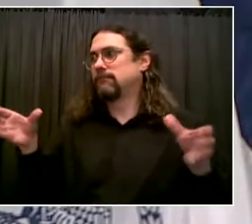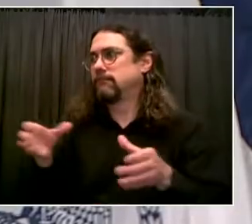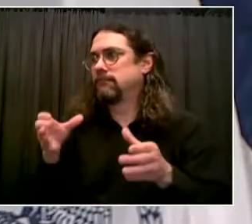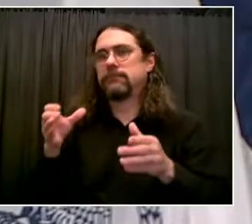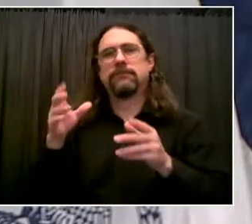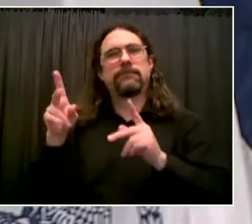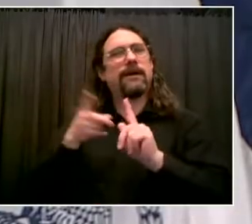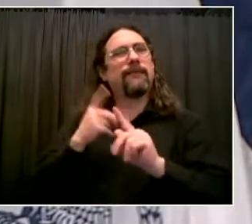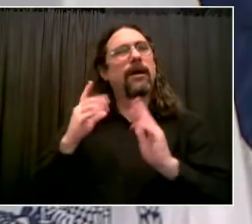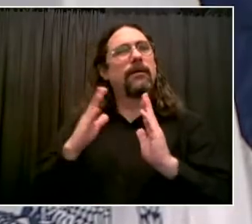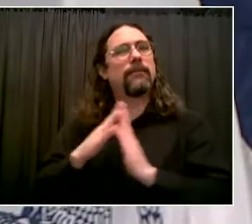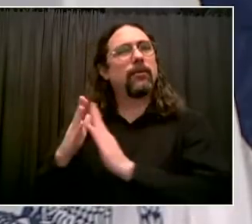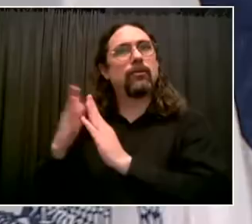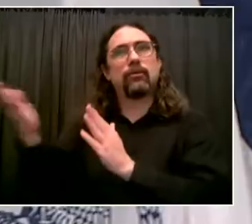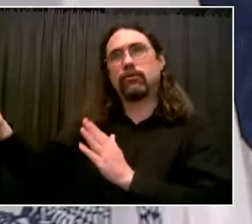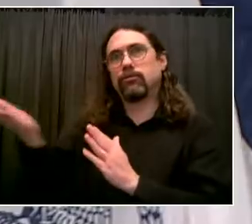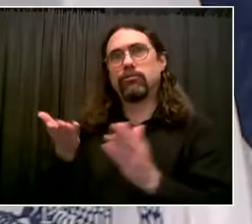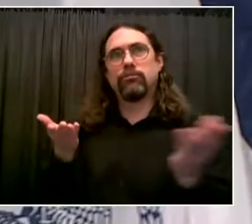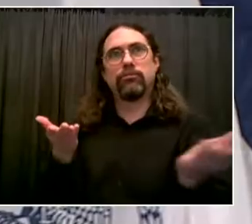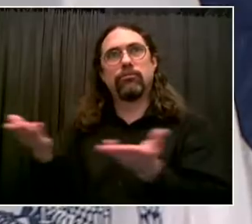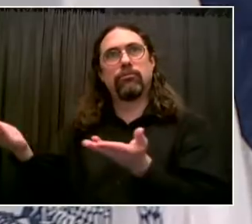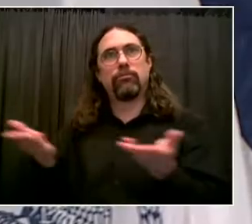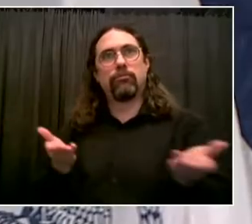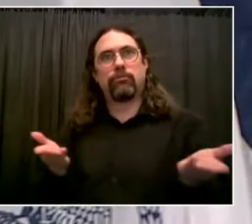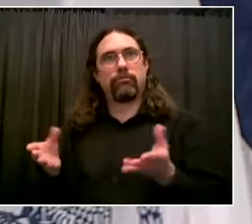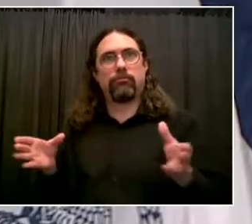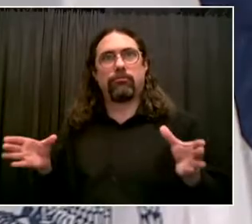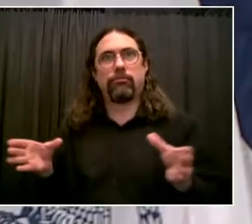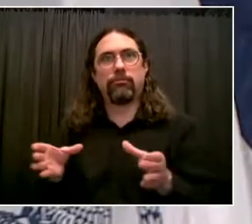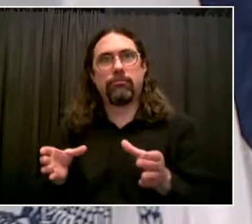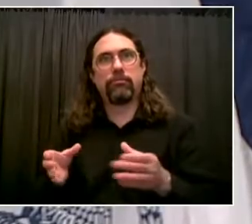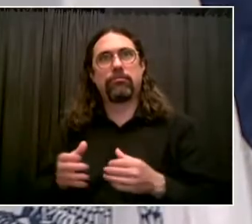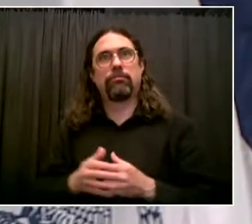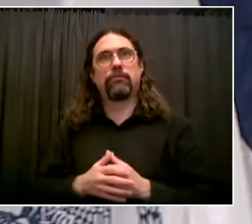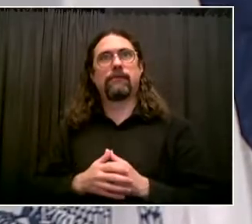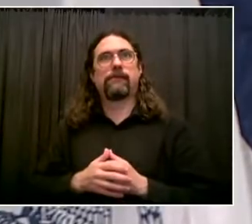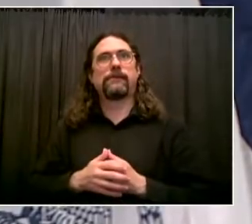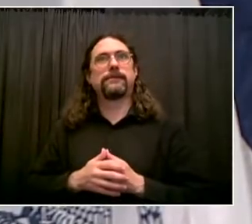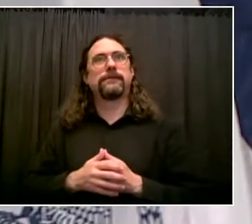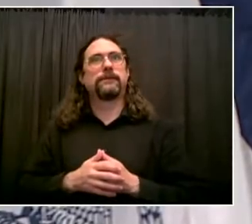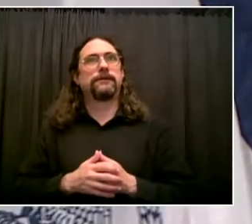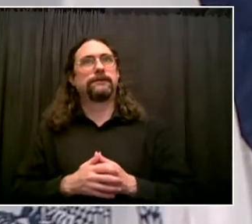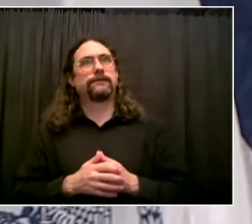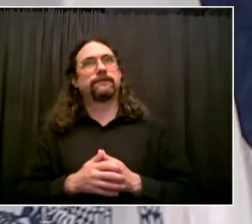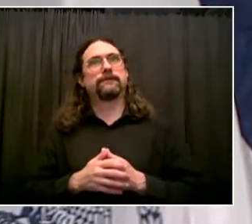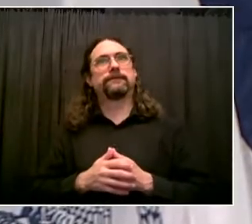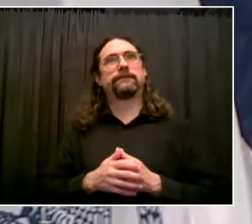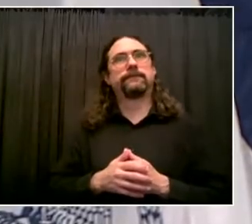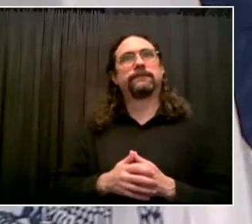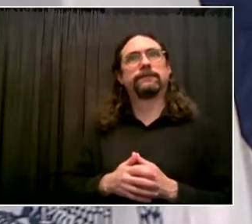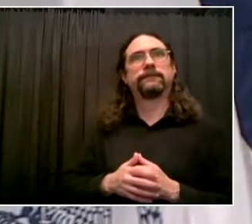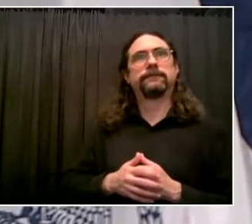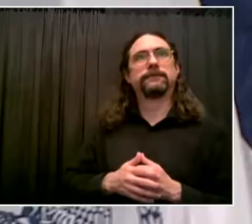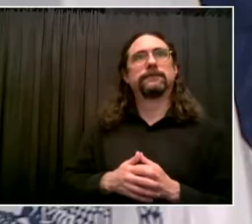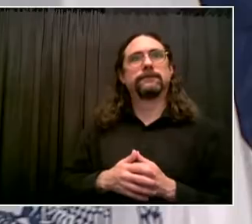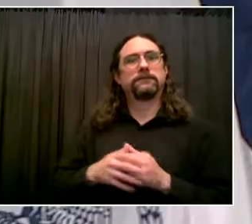CEASE-FIRE IS WHEN YOU BRING TOGETHER COMMUNITY MEMBERS TO ADDRESS AN INDIVIDUAL WHO HAS